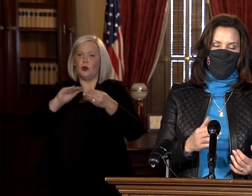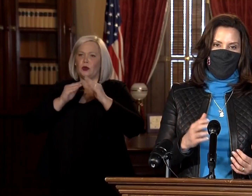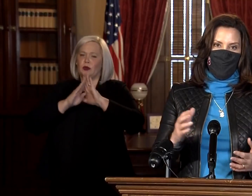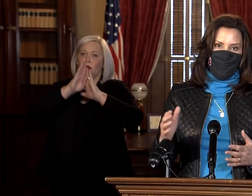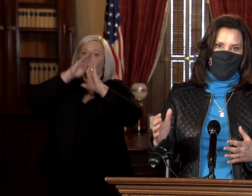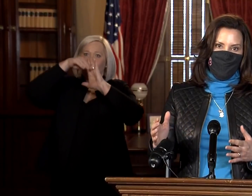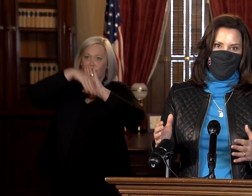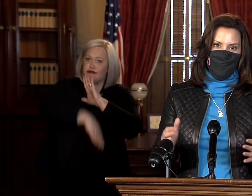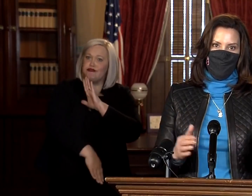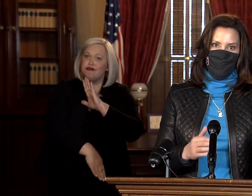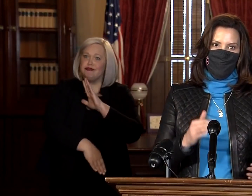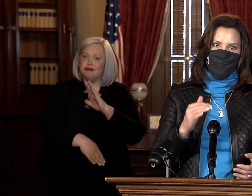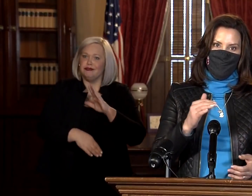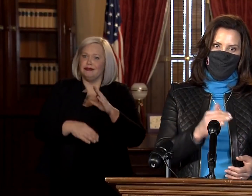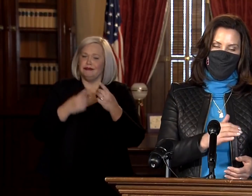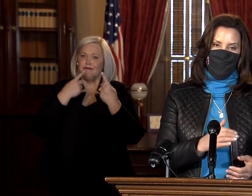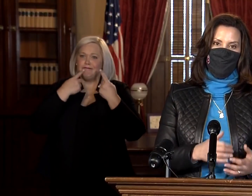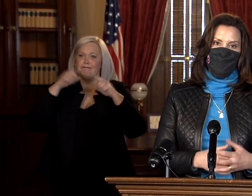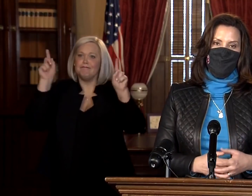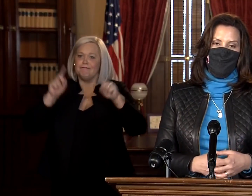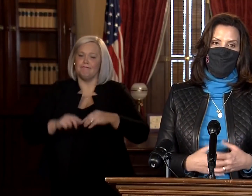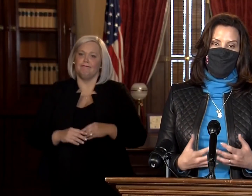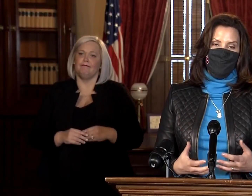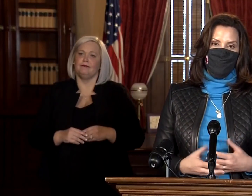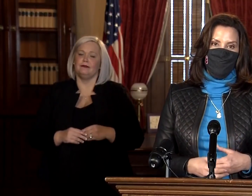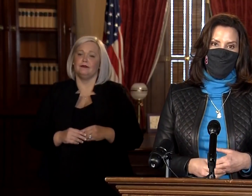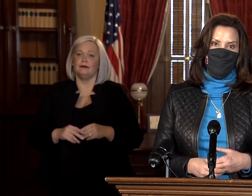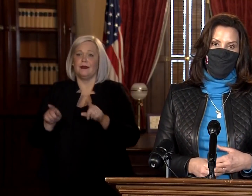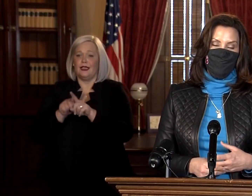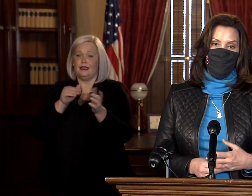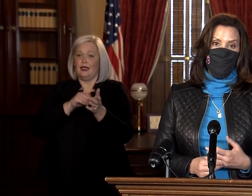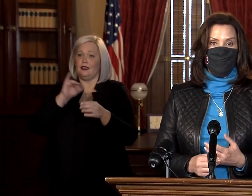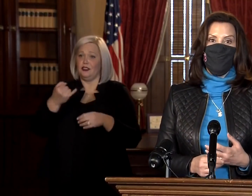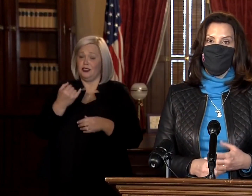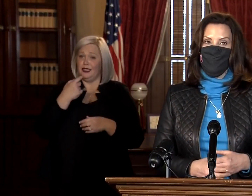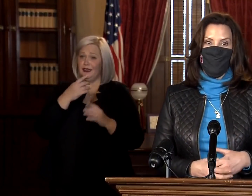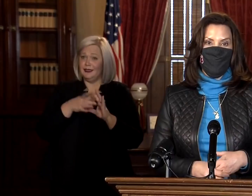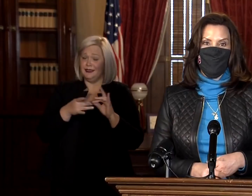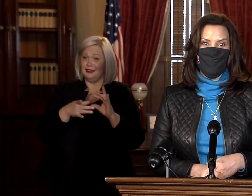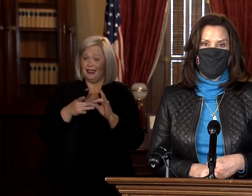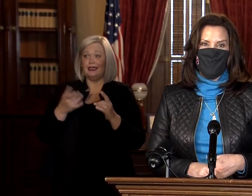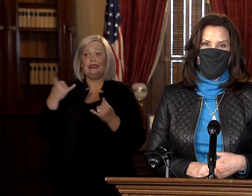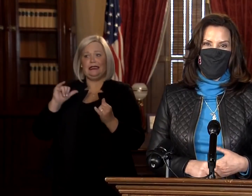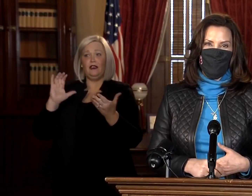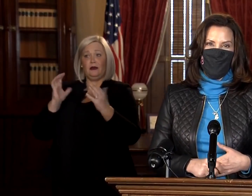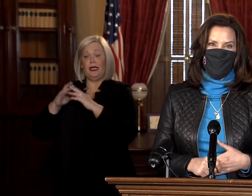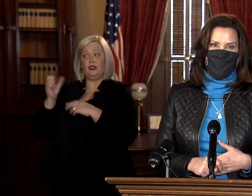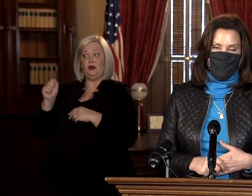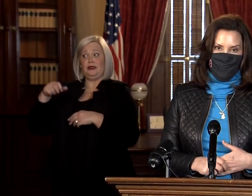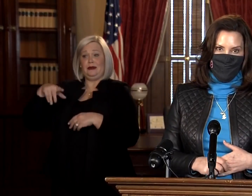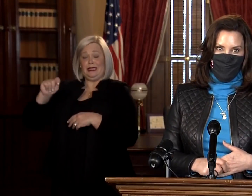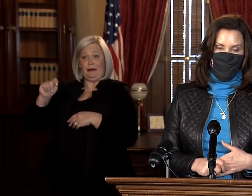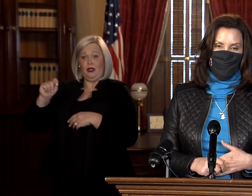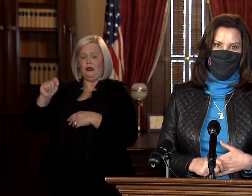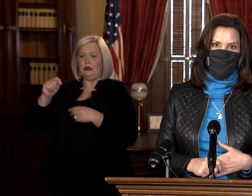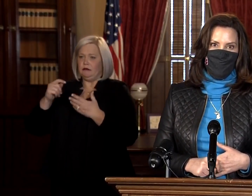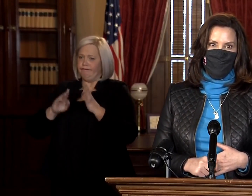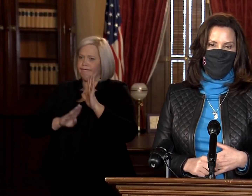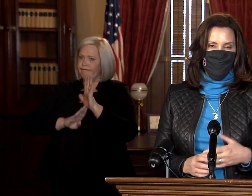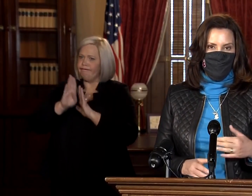about, not gathering and we saw that worked to all our benefit that worked to all our benefit because our numbers have been on because our numbers have been on a continuous decline. a continuous decline. As Dr. J. said, there are still